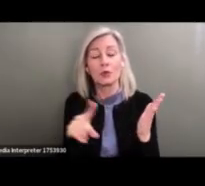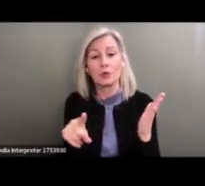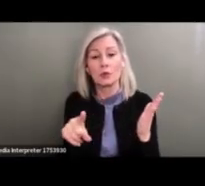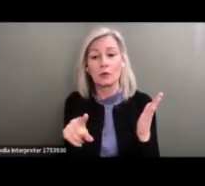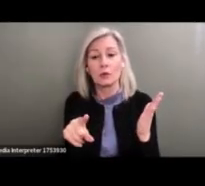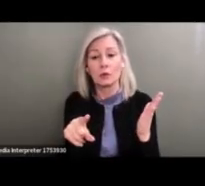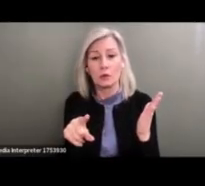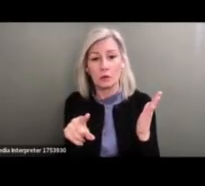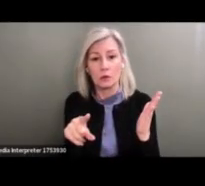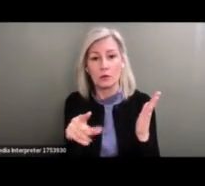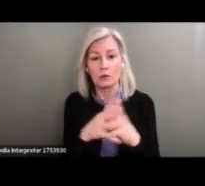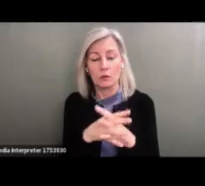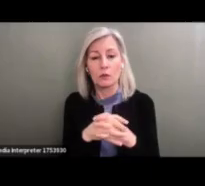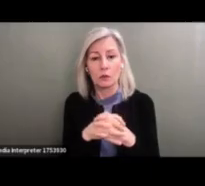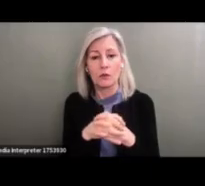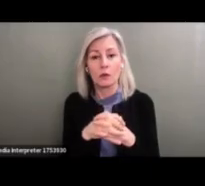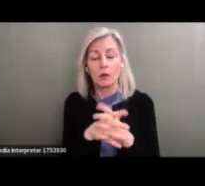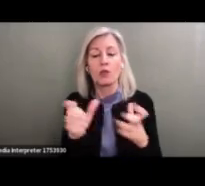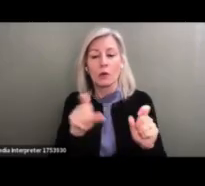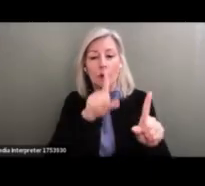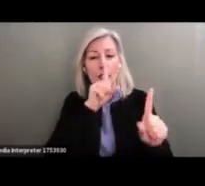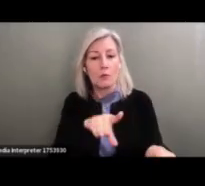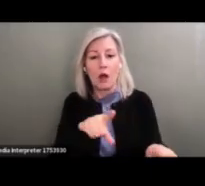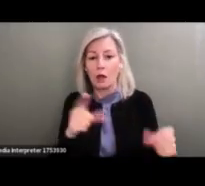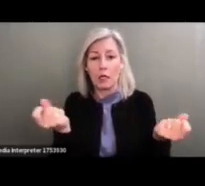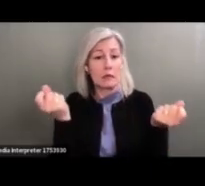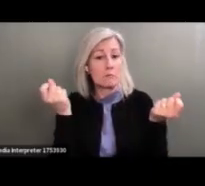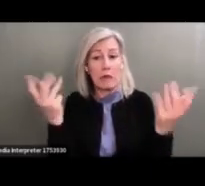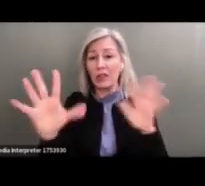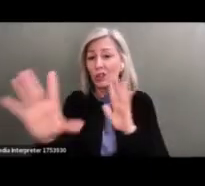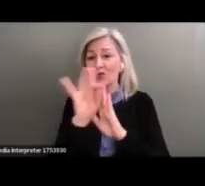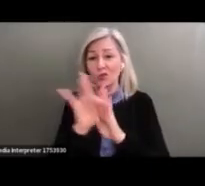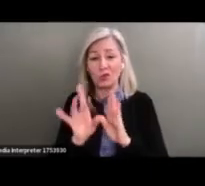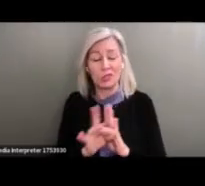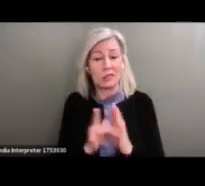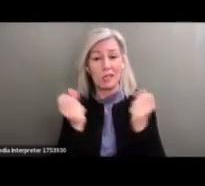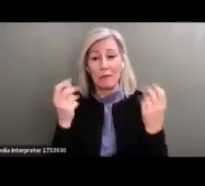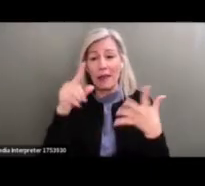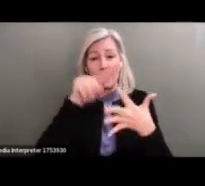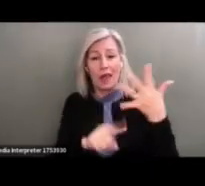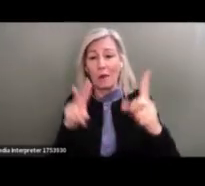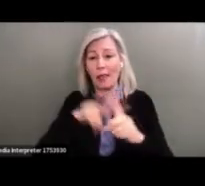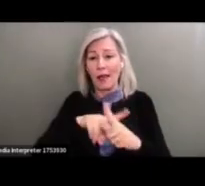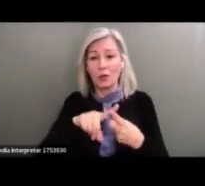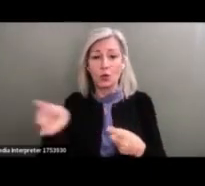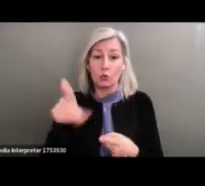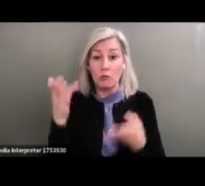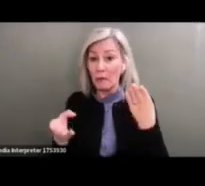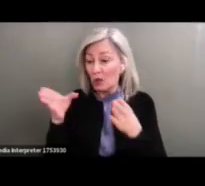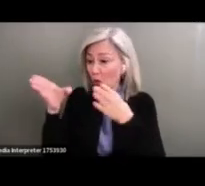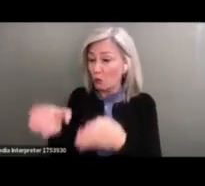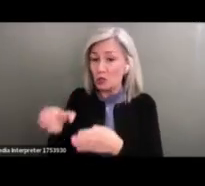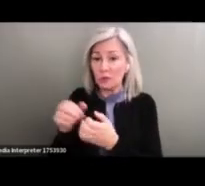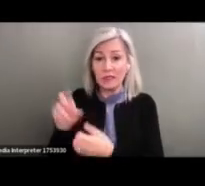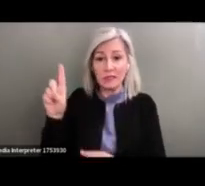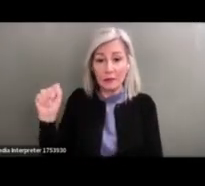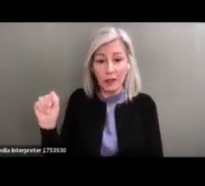Here, and you can respond in as many categories as apply. You might be a person with a disability.